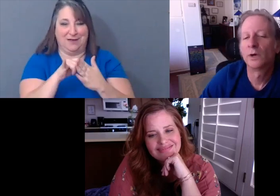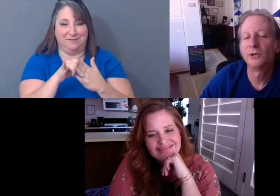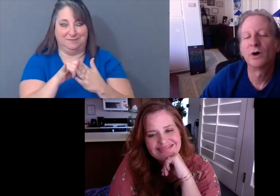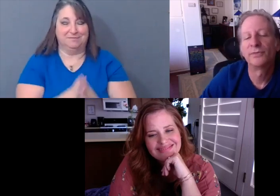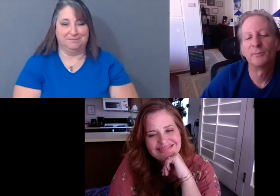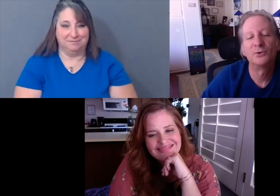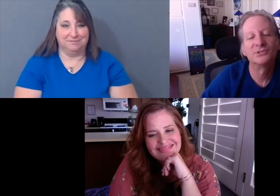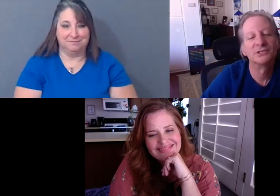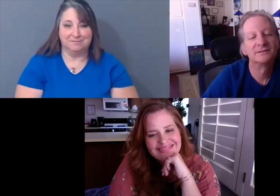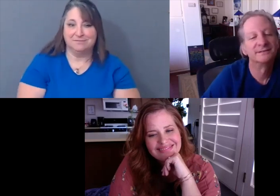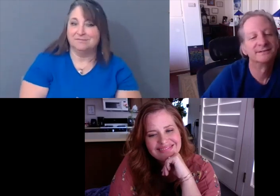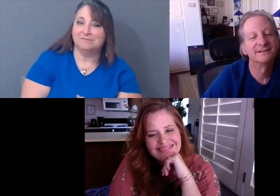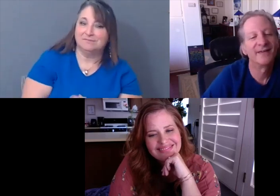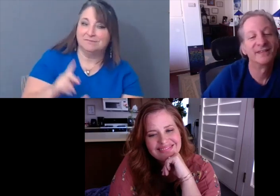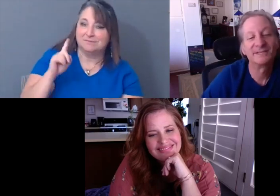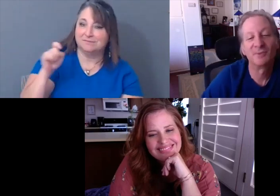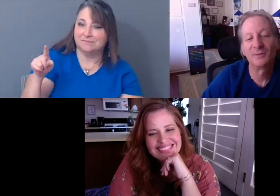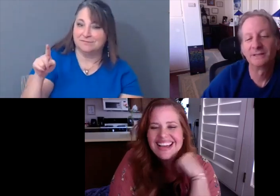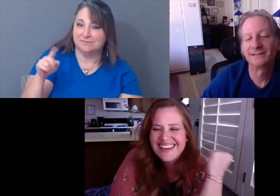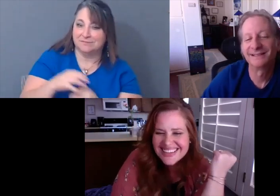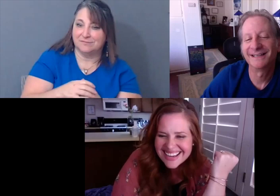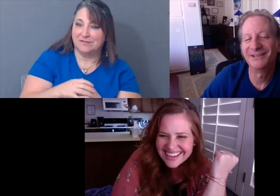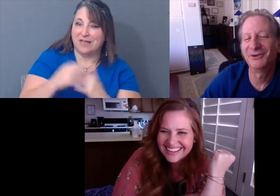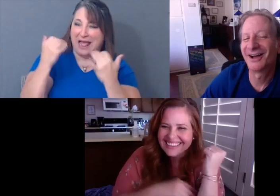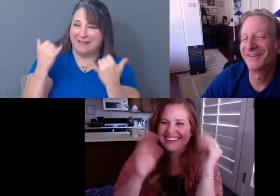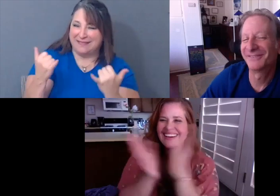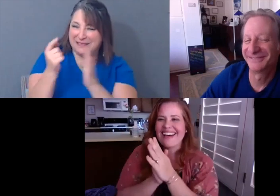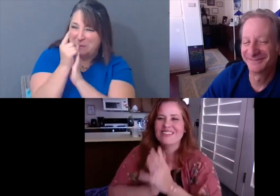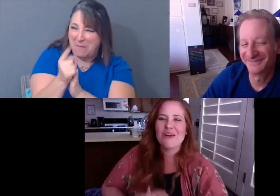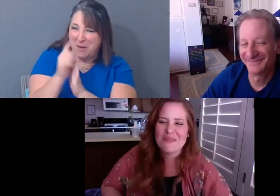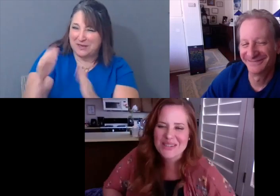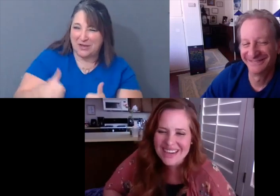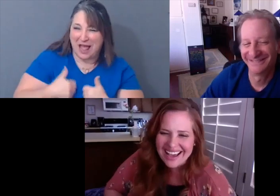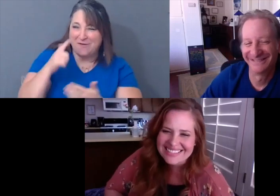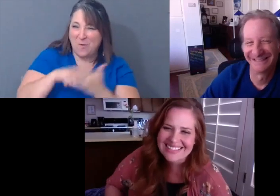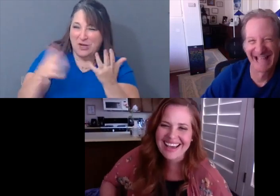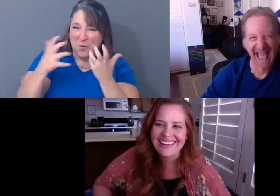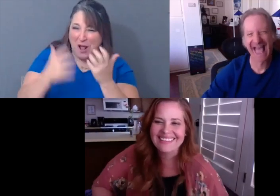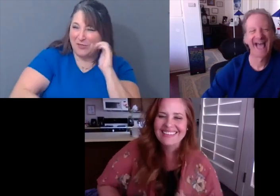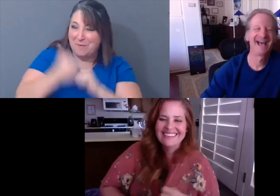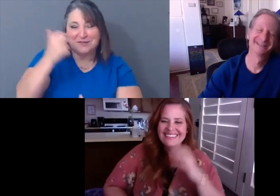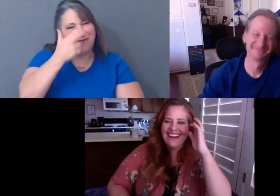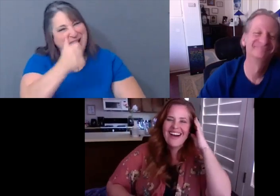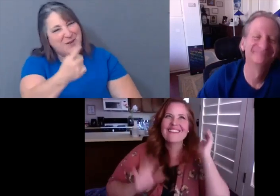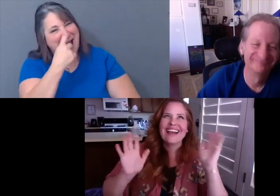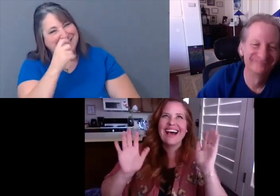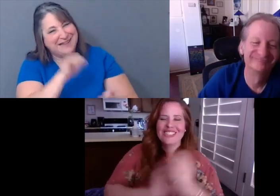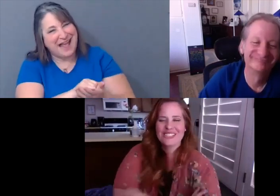What do you want the most at this moment in your life? I was hoping you would ask that. Oh my gosh.